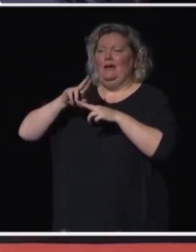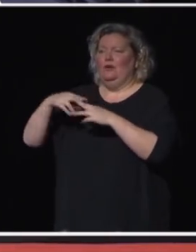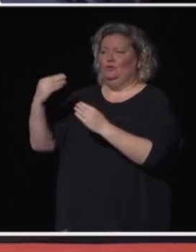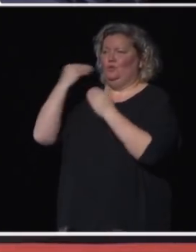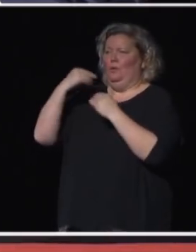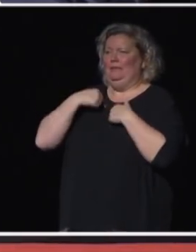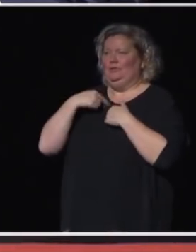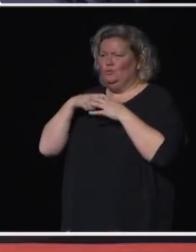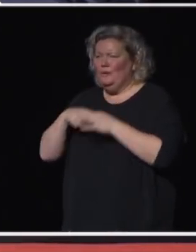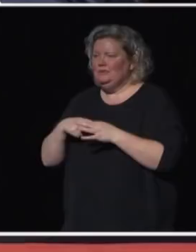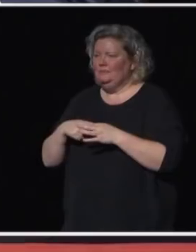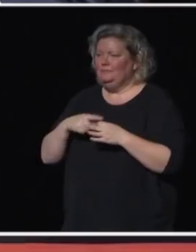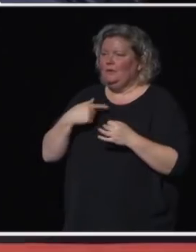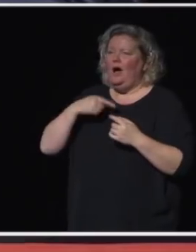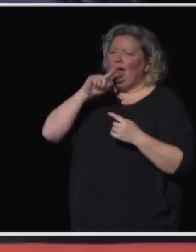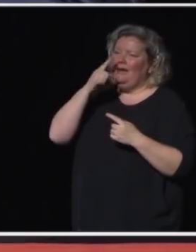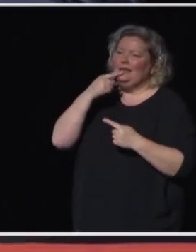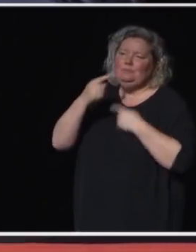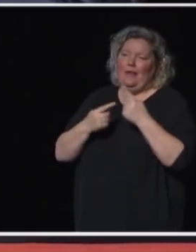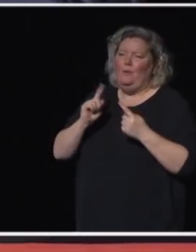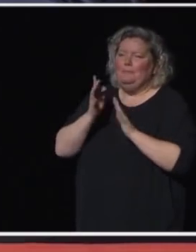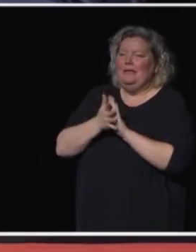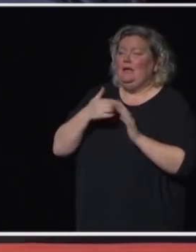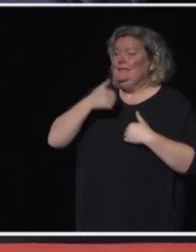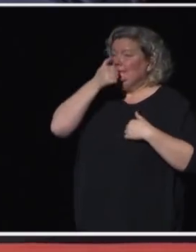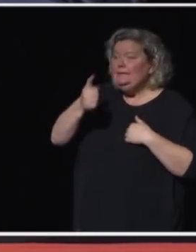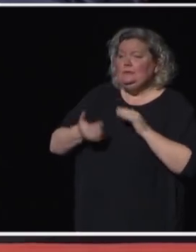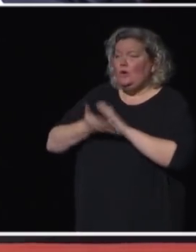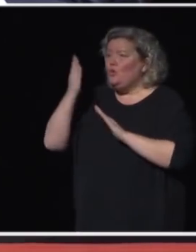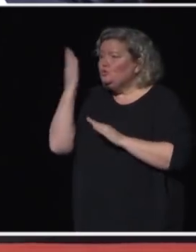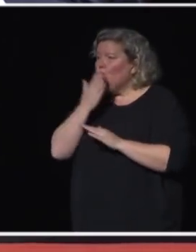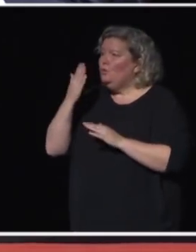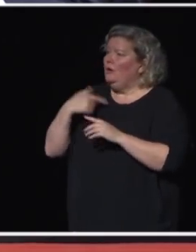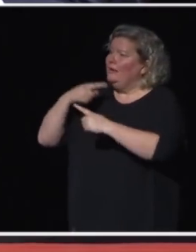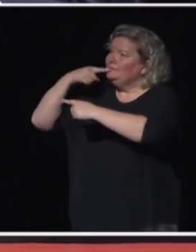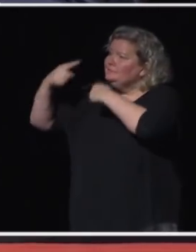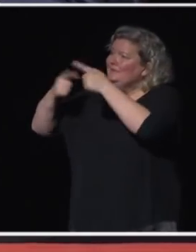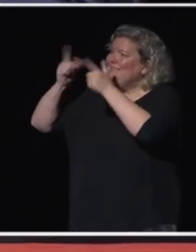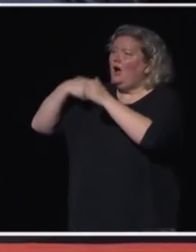I can explain what it means to be, like, six years old and have to go to school and explain to your teacher why you can't say the Pledge of Allegiance.